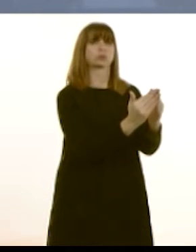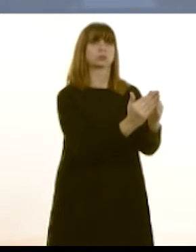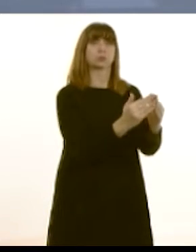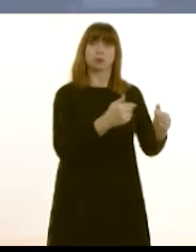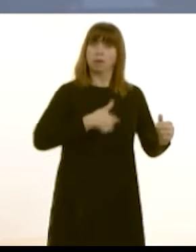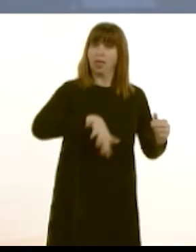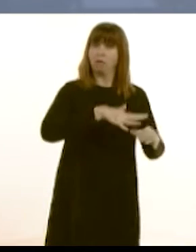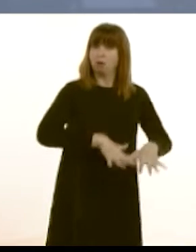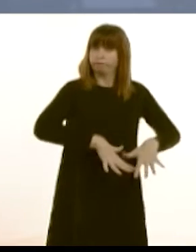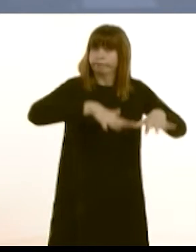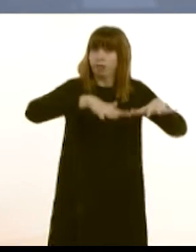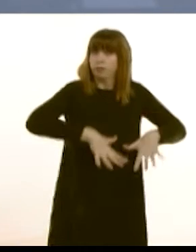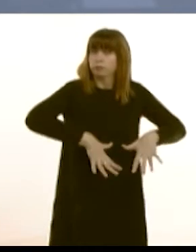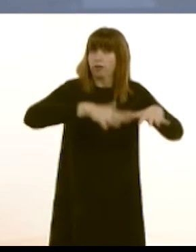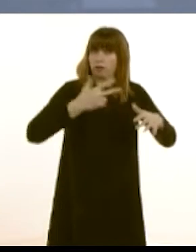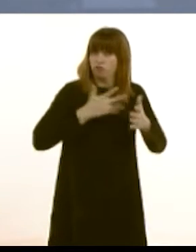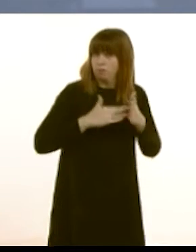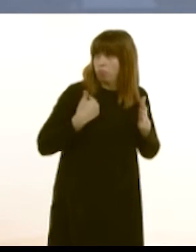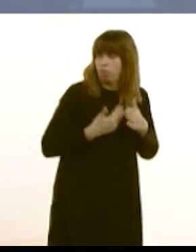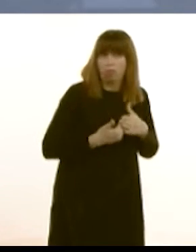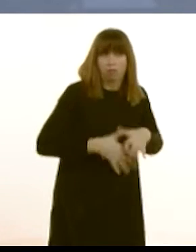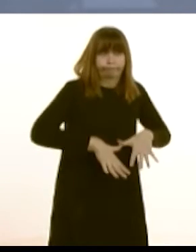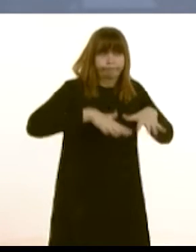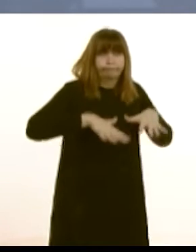been flooded in the last three months, let alone the last few years.